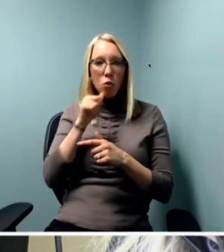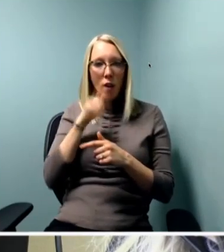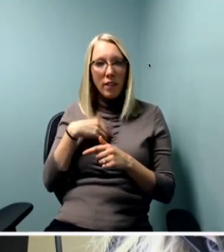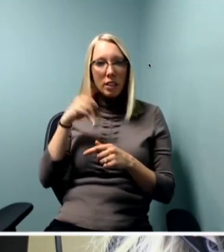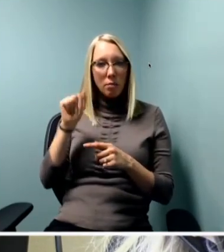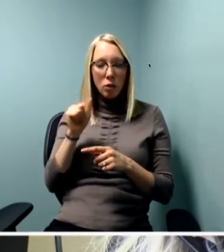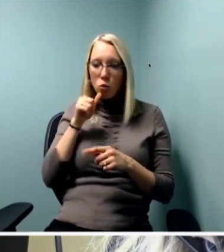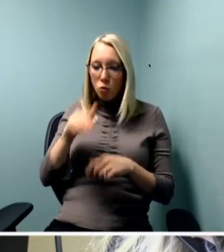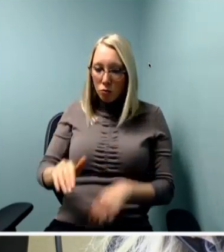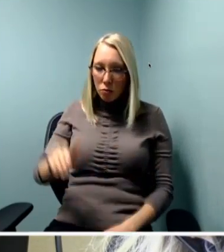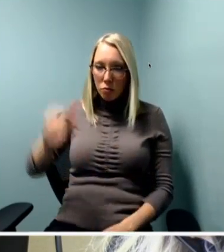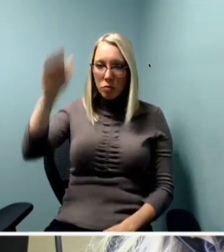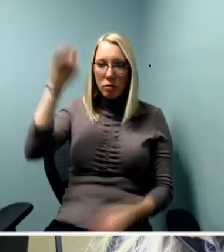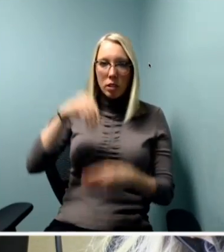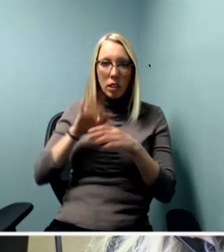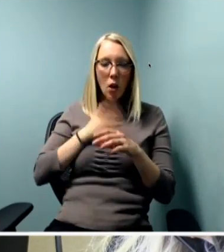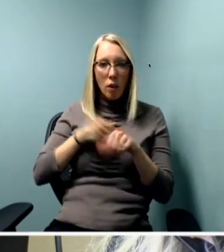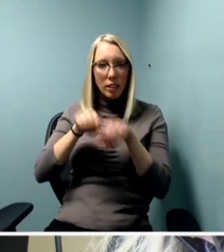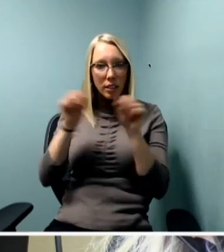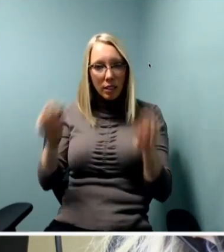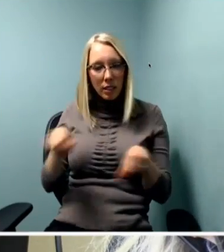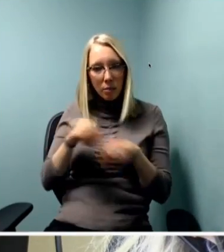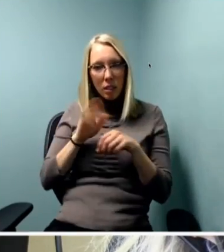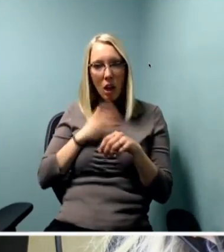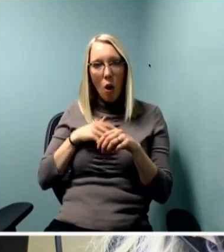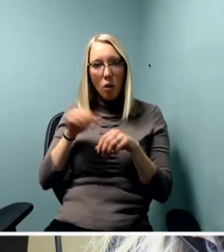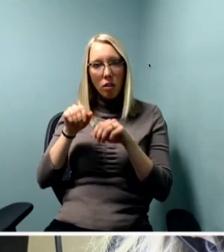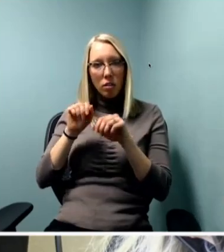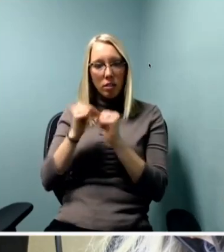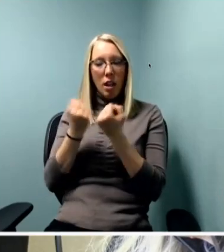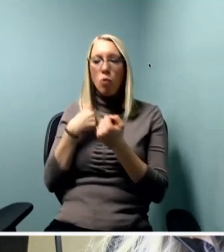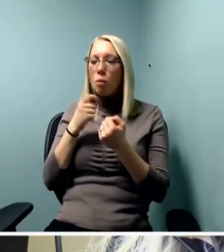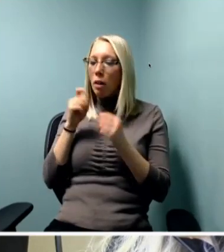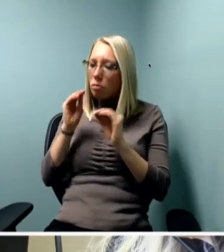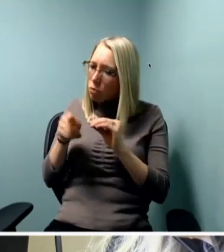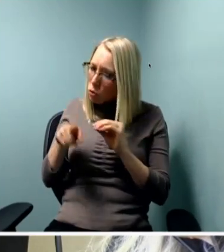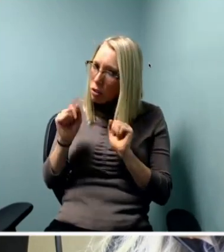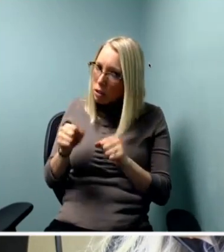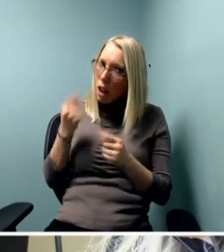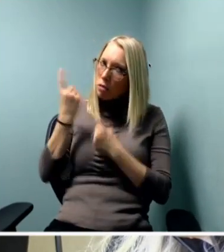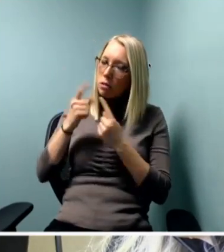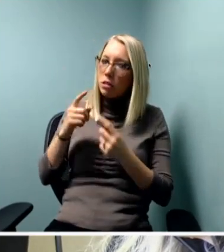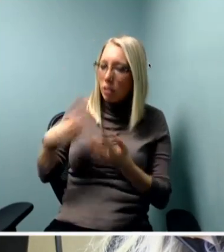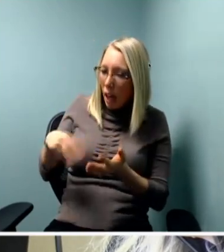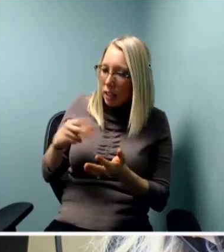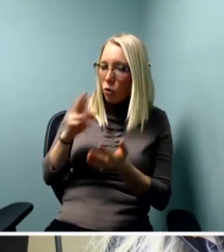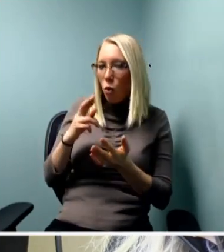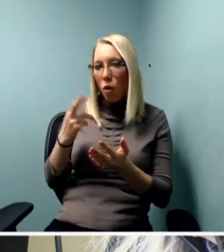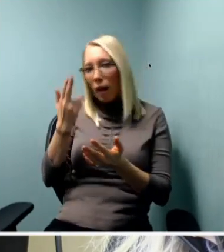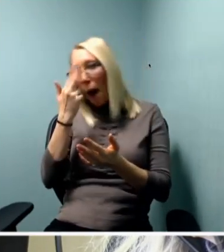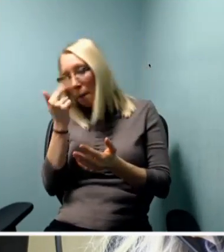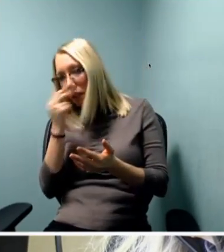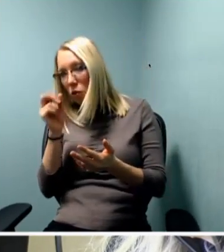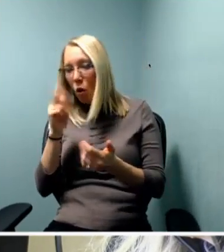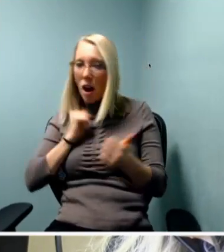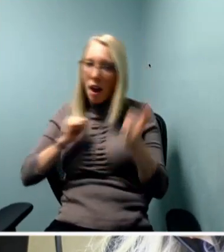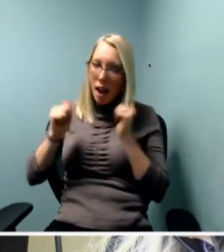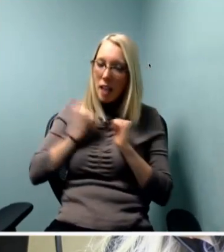To get to the point where they can think about dancing, or acting, or being a comedian, or rapping, because prior to that